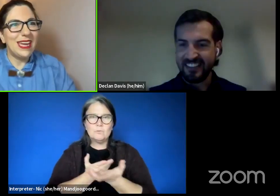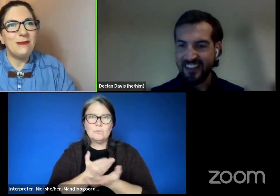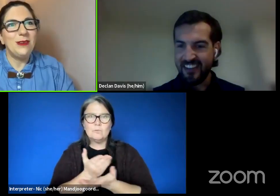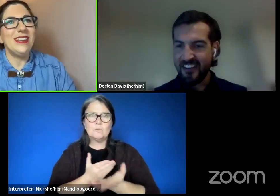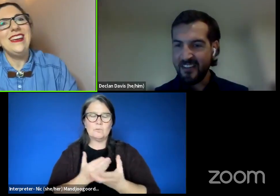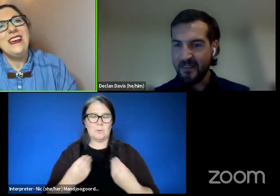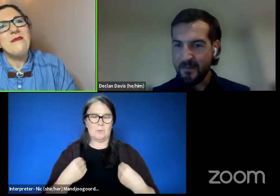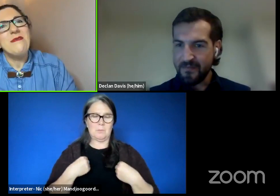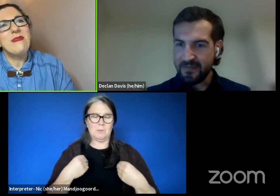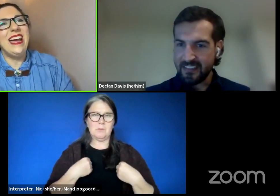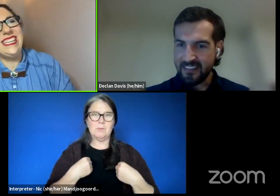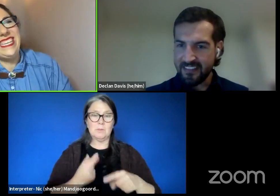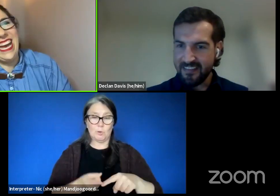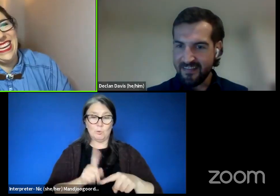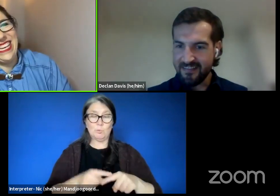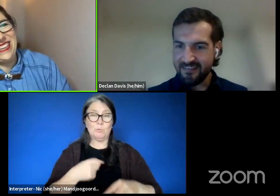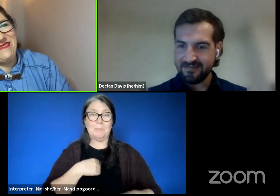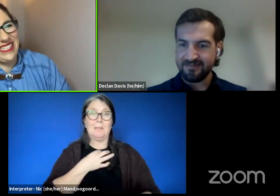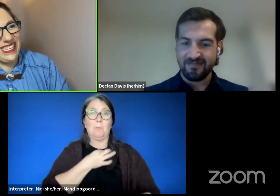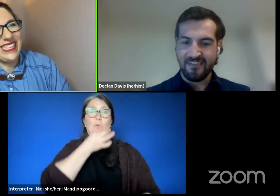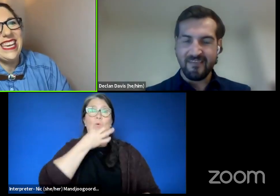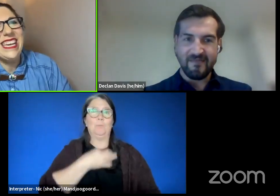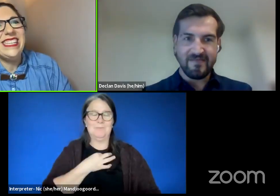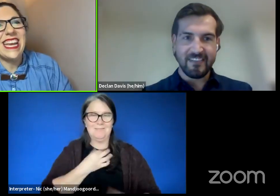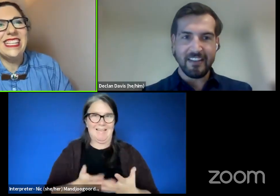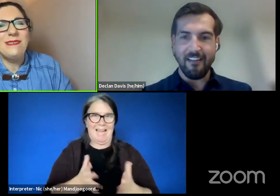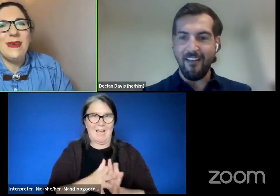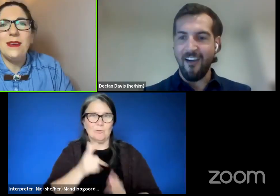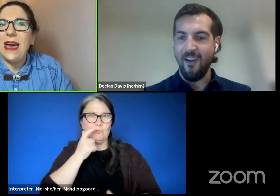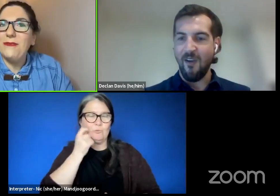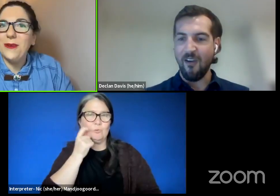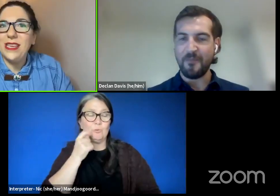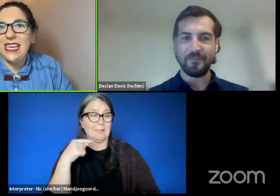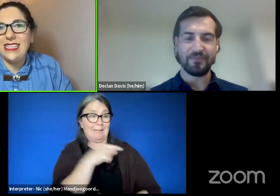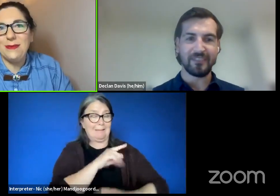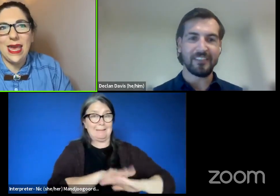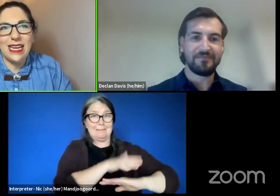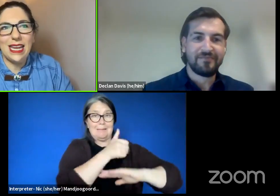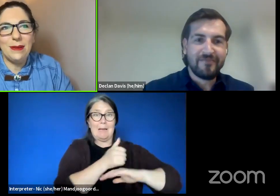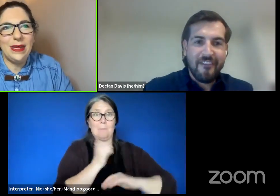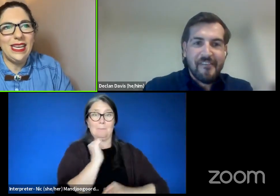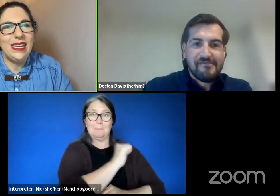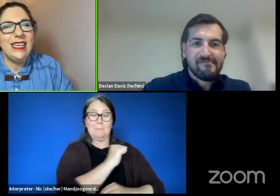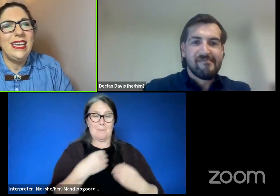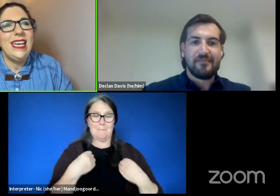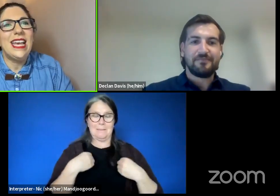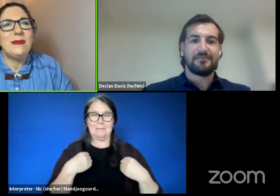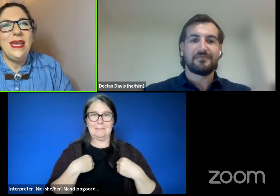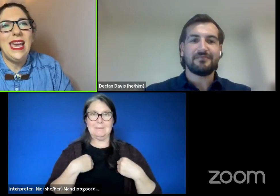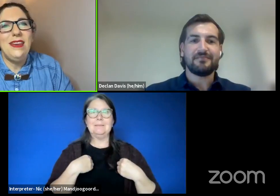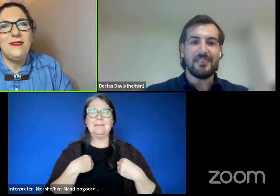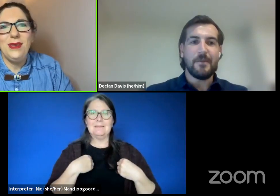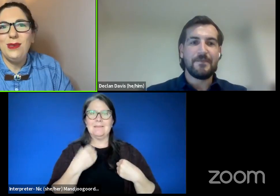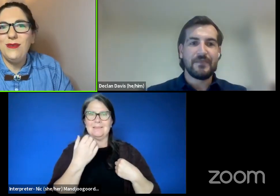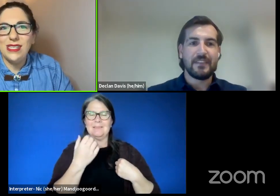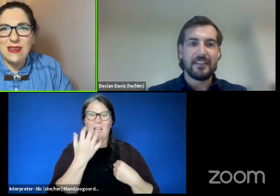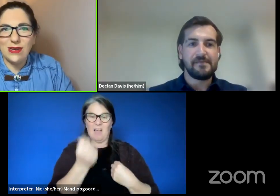business prior business prizes excuse prizes. Excuse me but covered. by just having us by just having his own business. Deck by just having his own business, Declan spent about four years at Bain and company. He has a